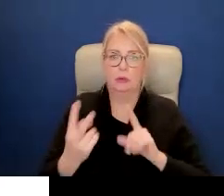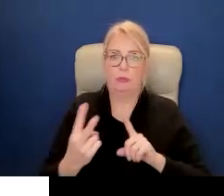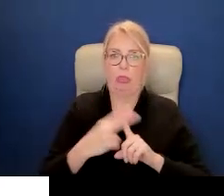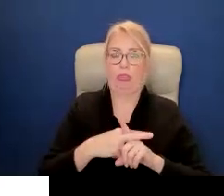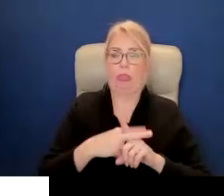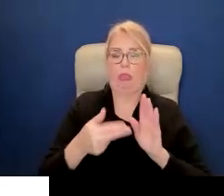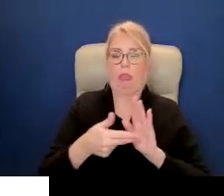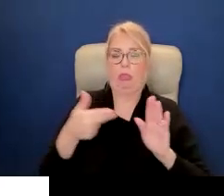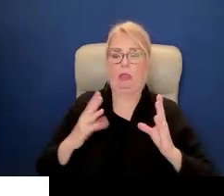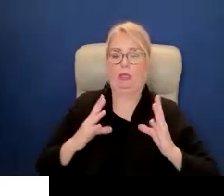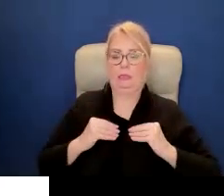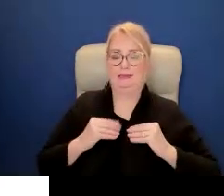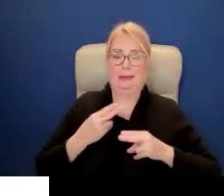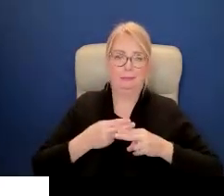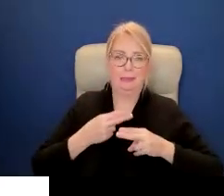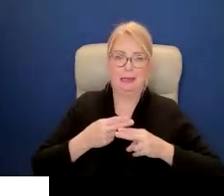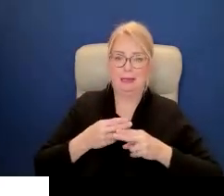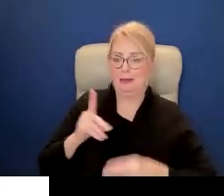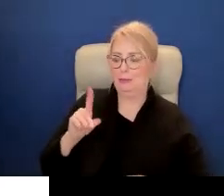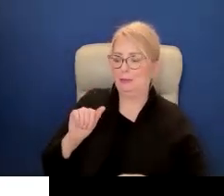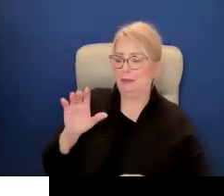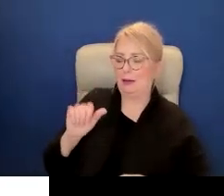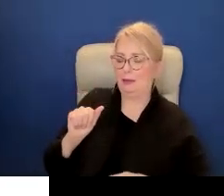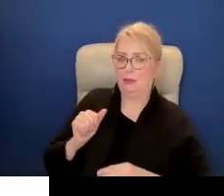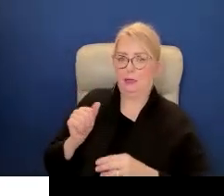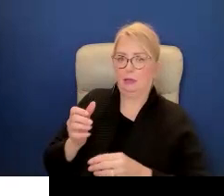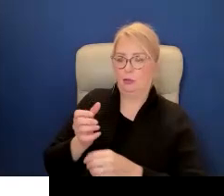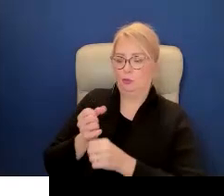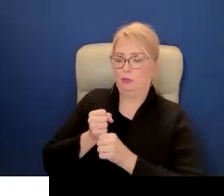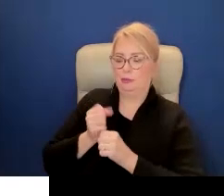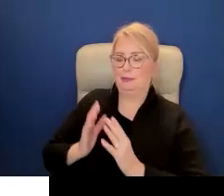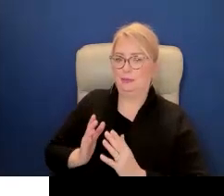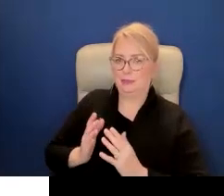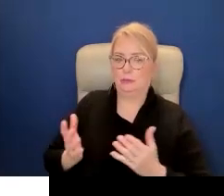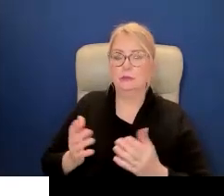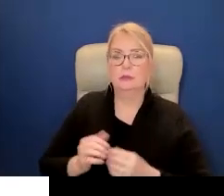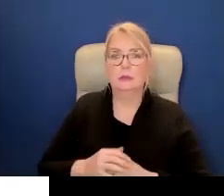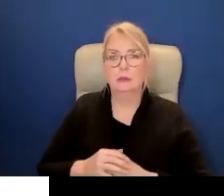Also ask about how the student or the family arrived, to the country. That's something